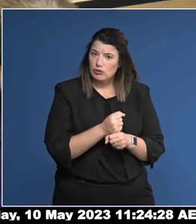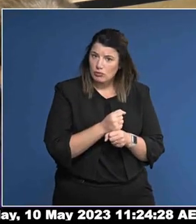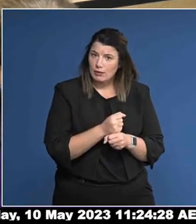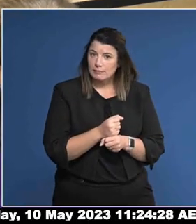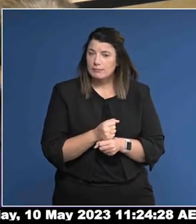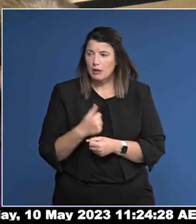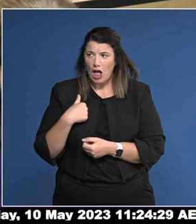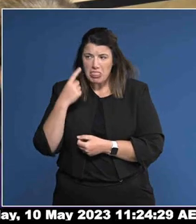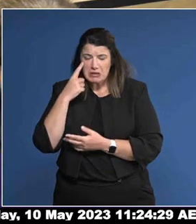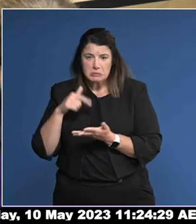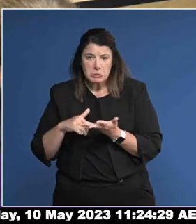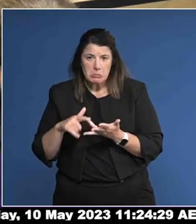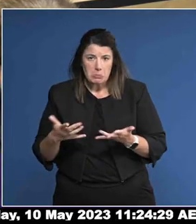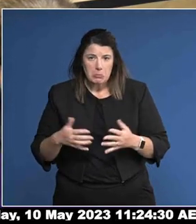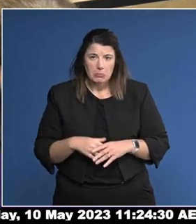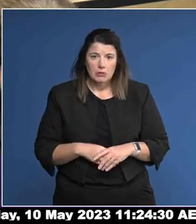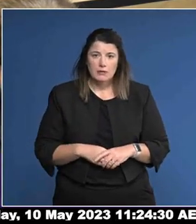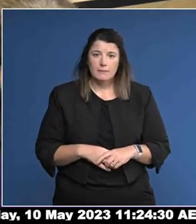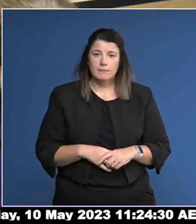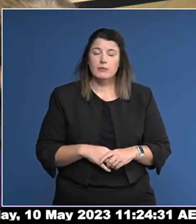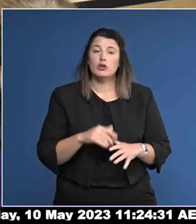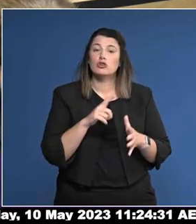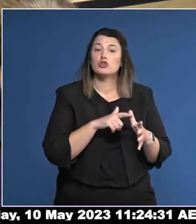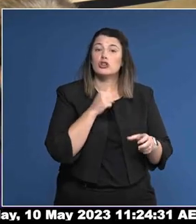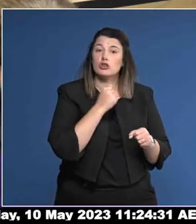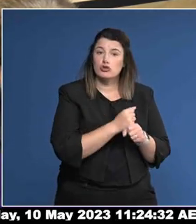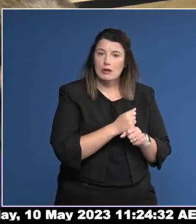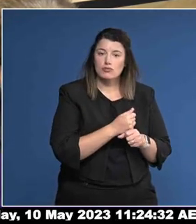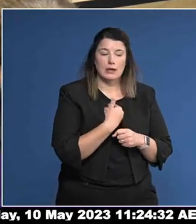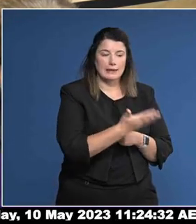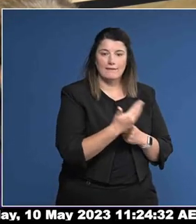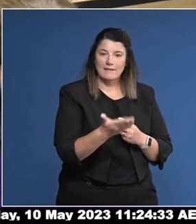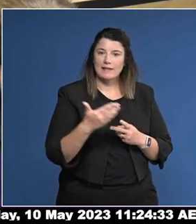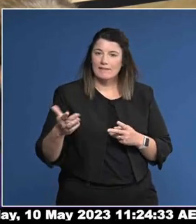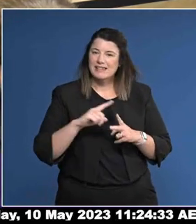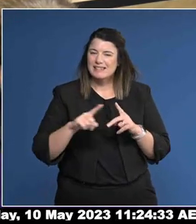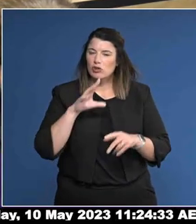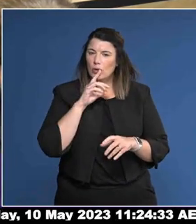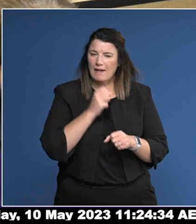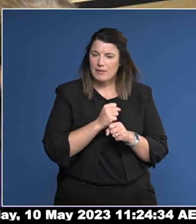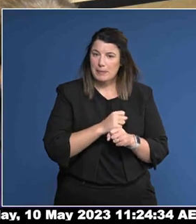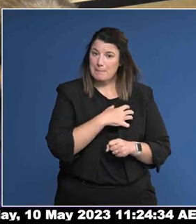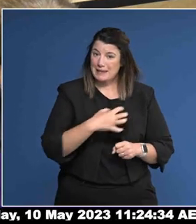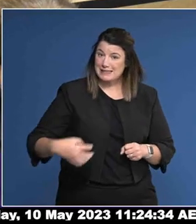The Attorney-General provided it to various ministers. Are you aware whether the Minister for Education received that?